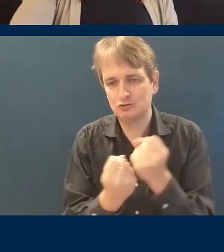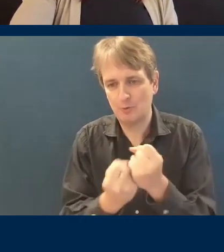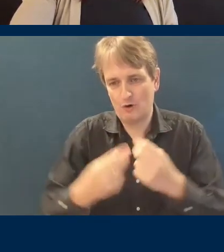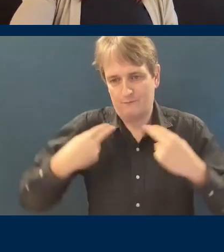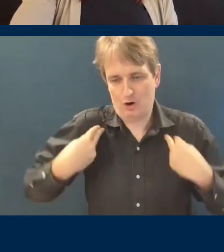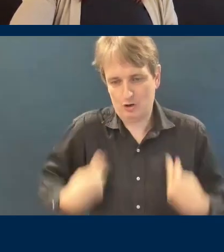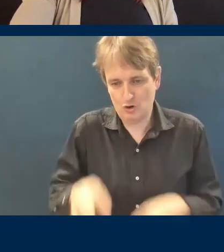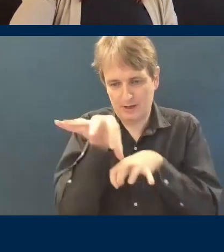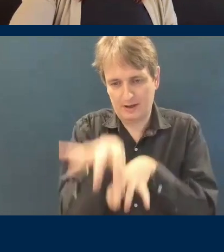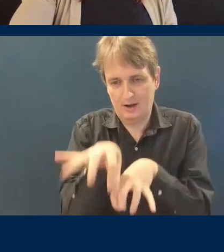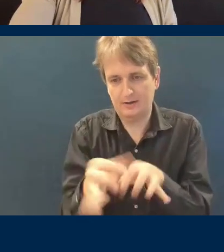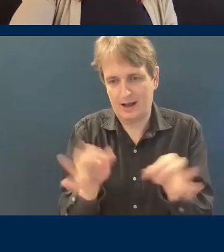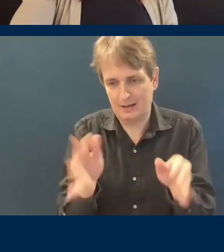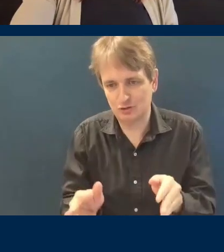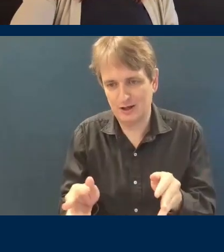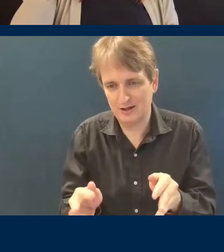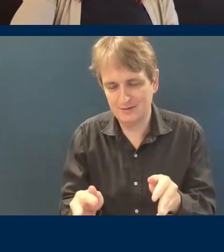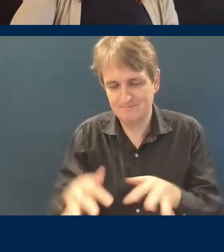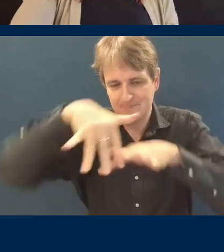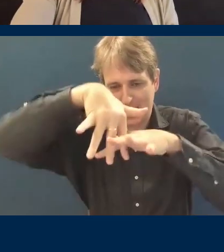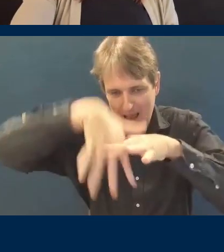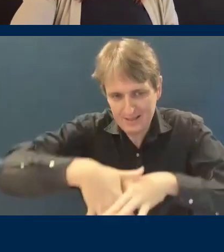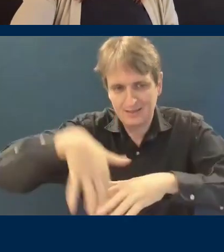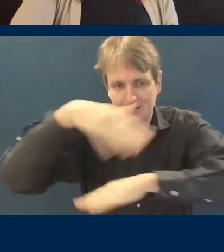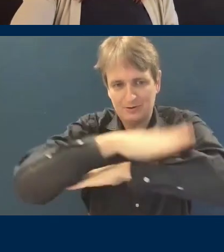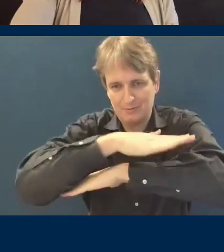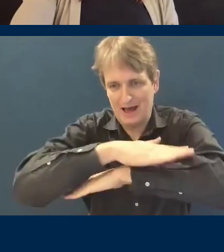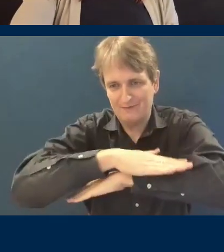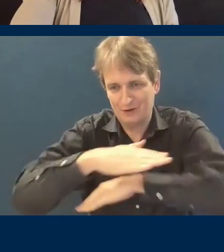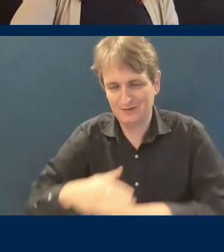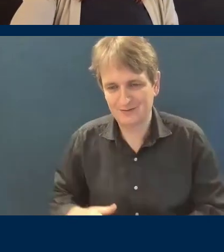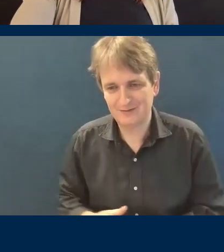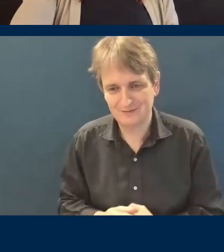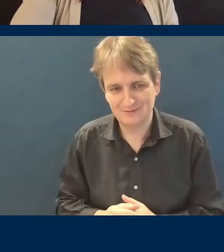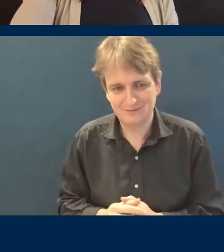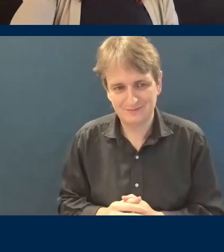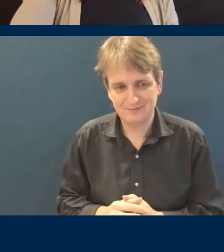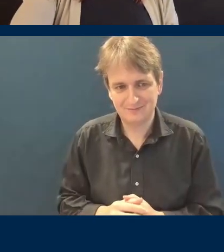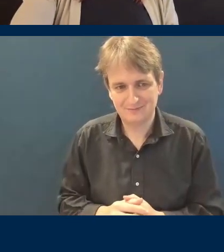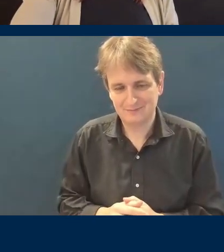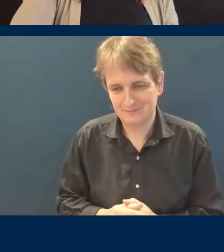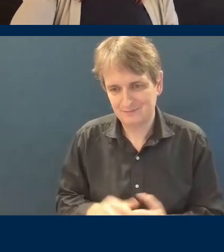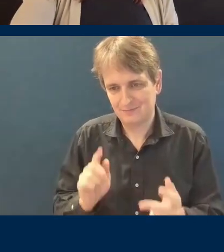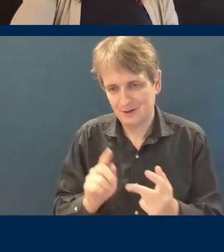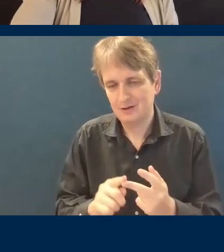You also want to make sure that you have good support for a human captionist and have that embedded into the software.